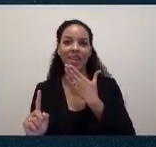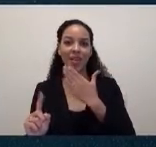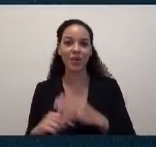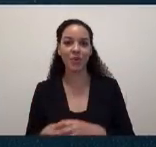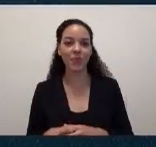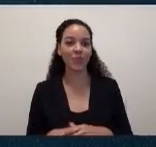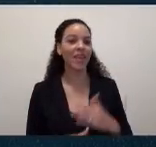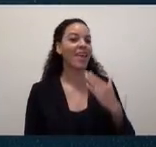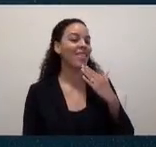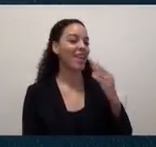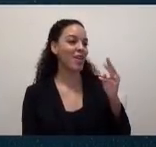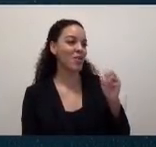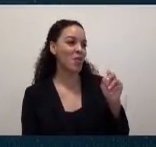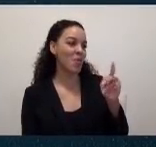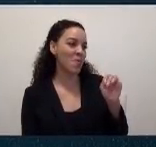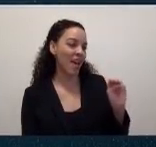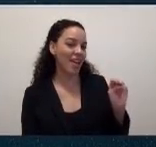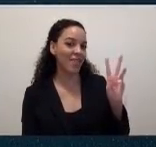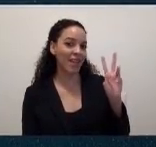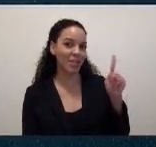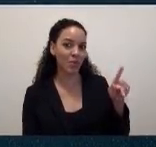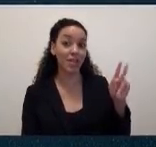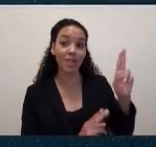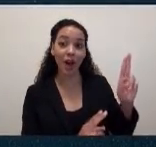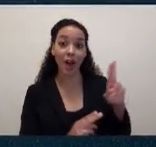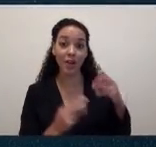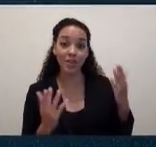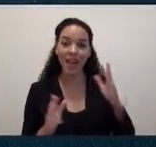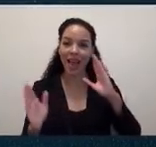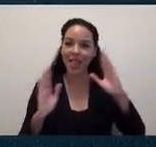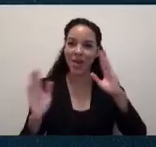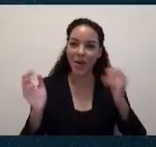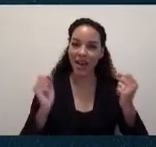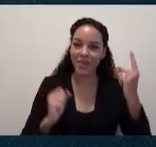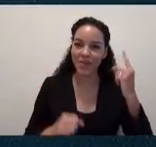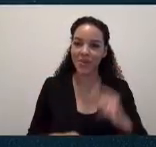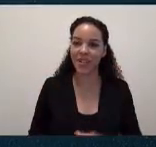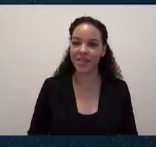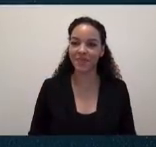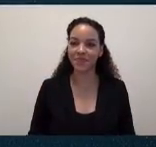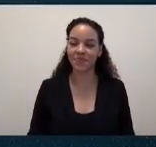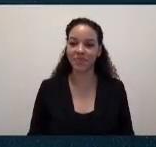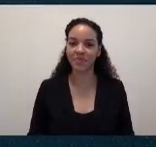It's an honor to be here. Hello everyone. It's also great to see Ai-Jen Poo,